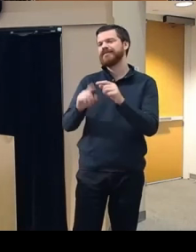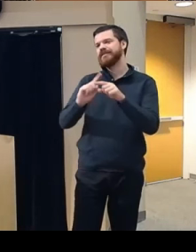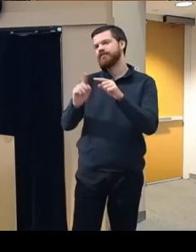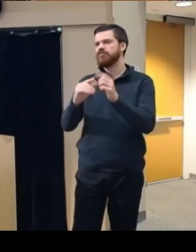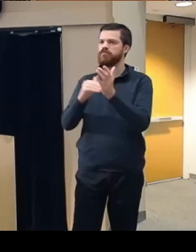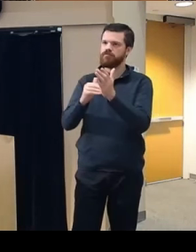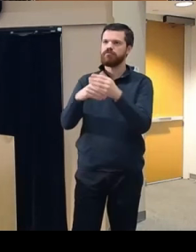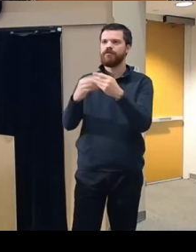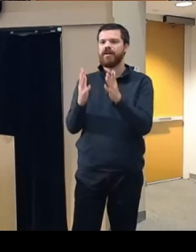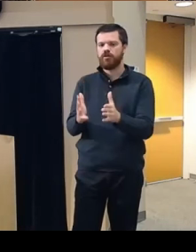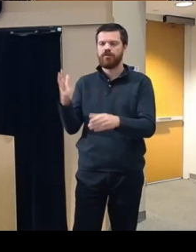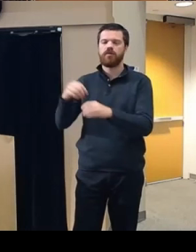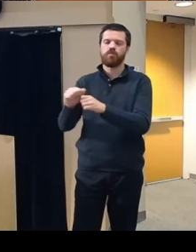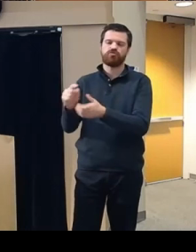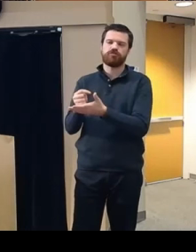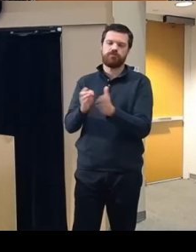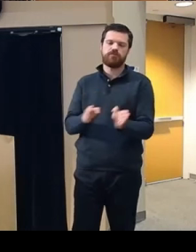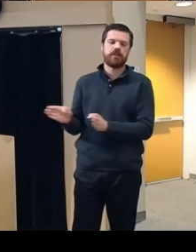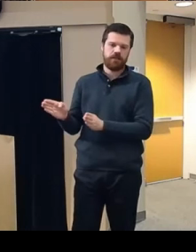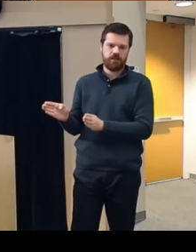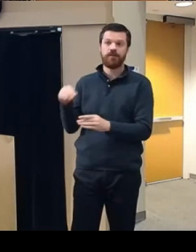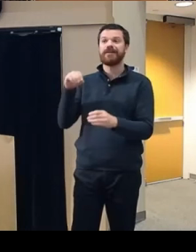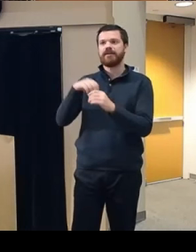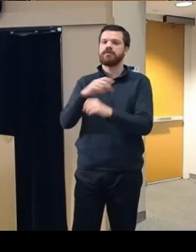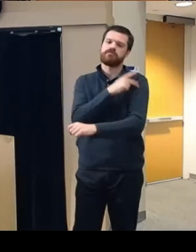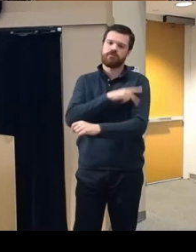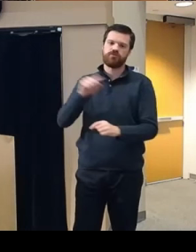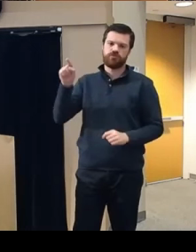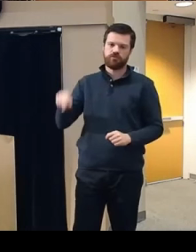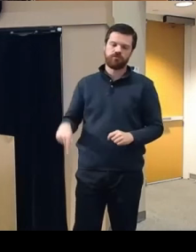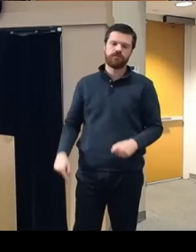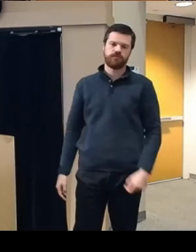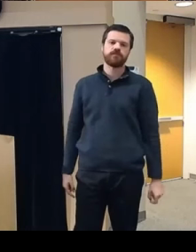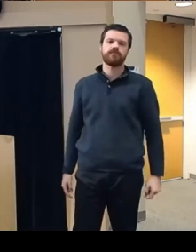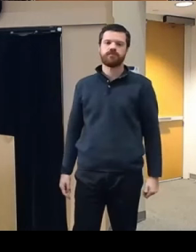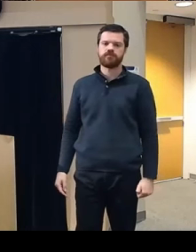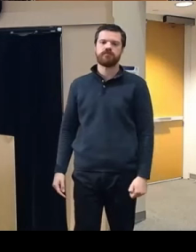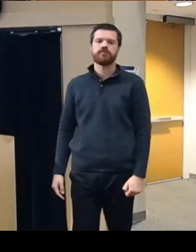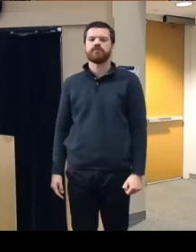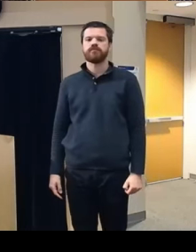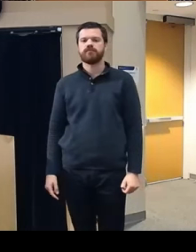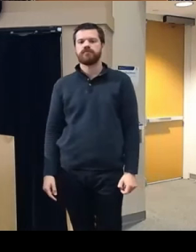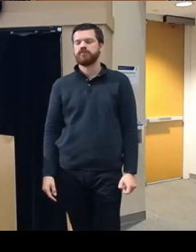of this patients treatment plan on the inpatient unit um you can see that as a pro I come up as